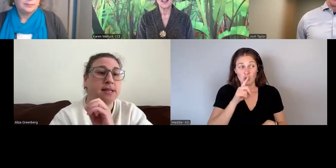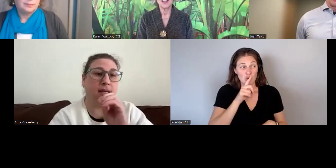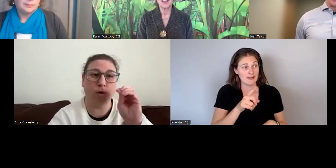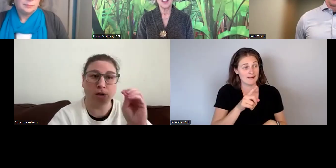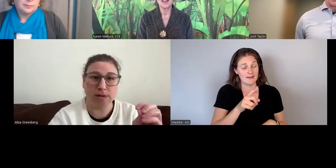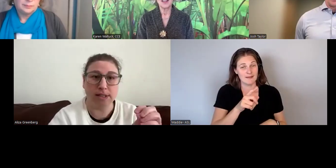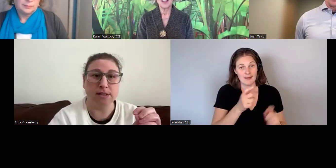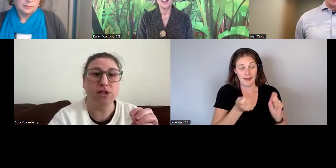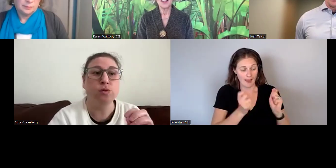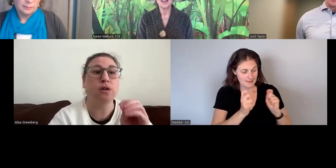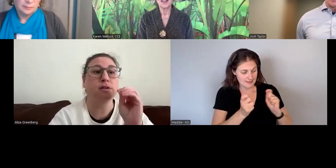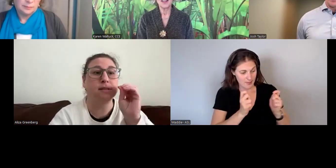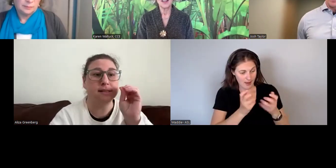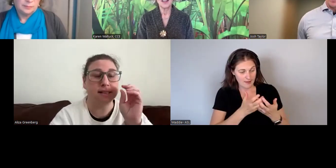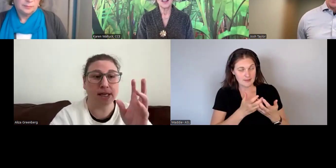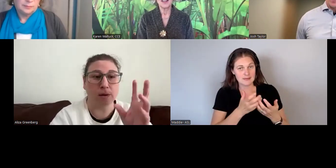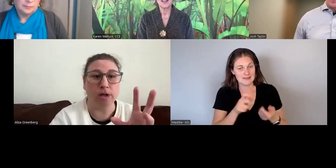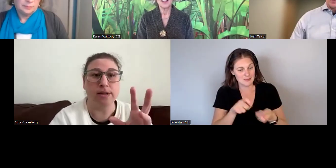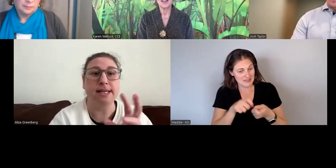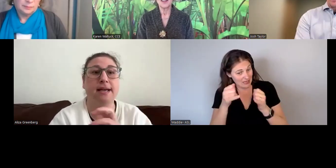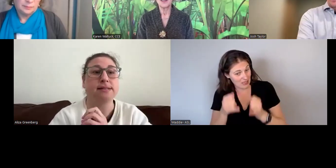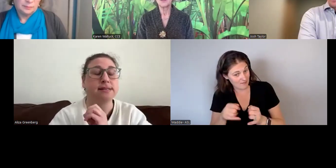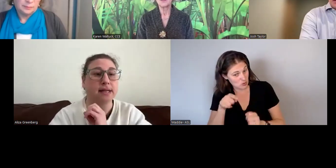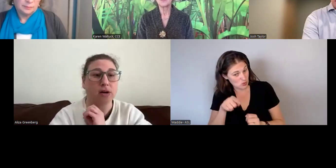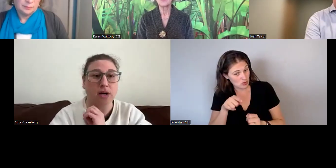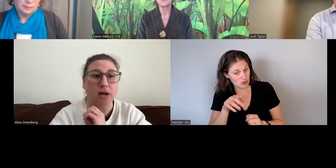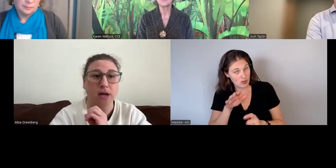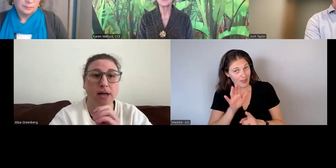They worked with the individual to see, like, what are the tasks that are